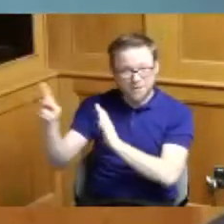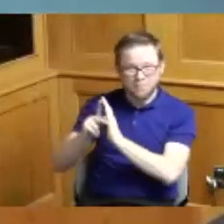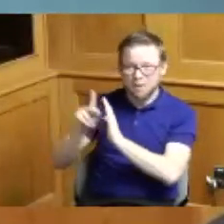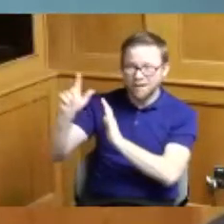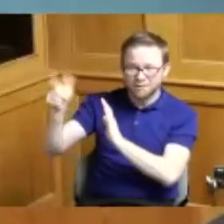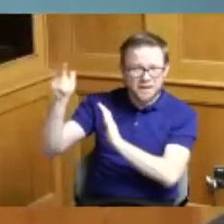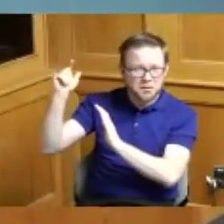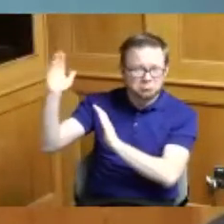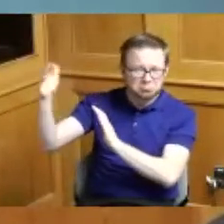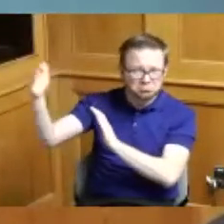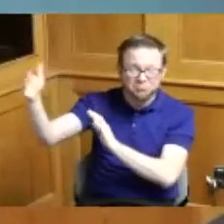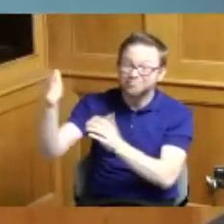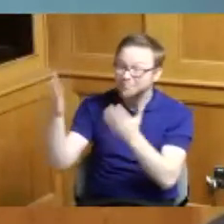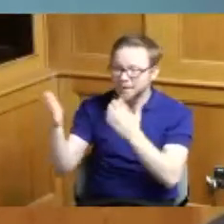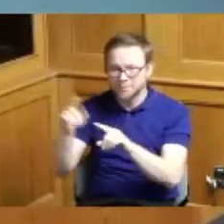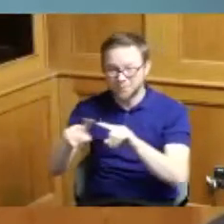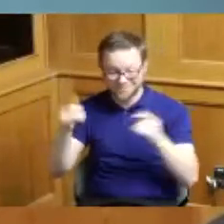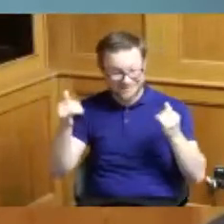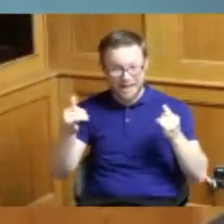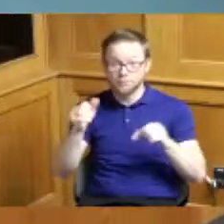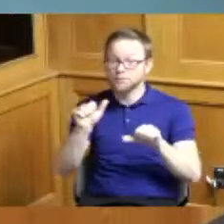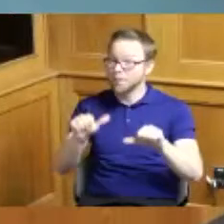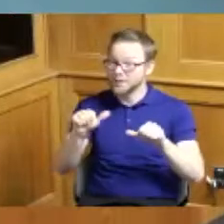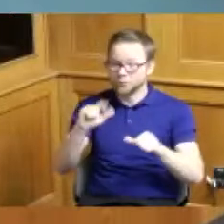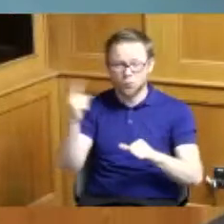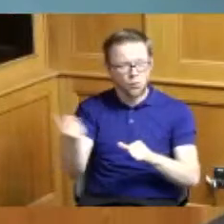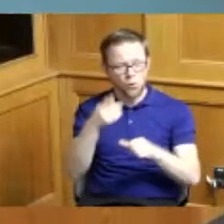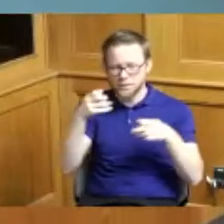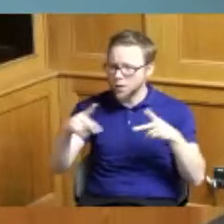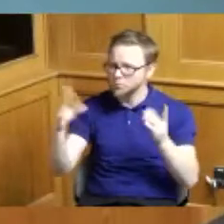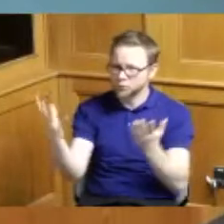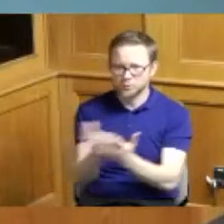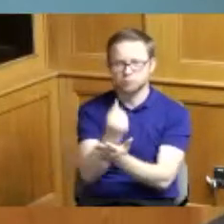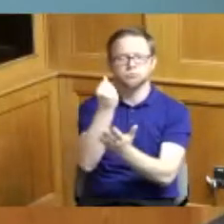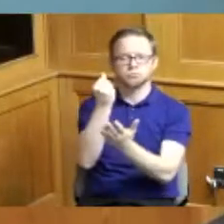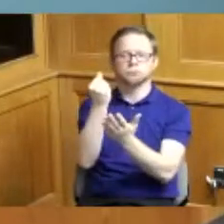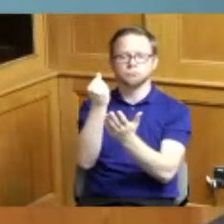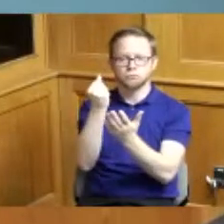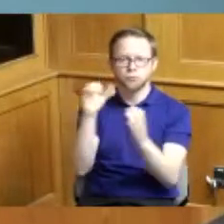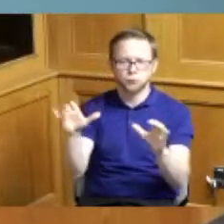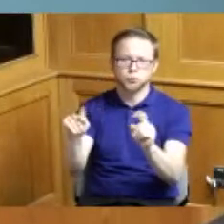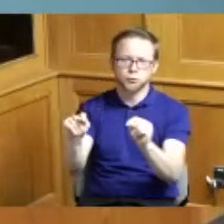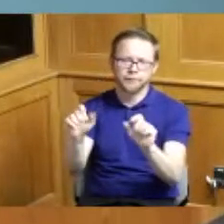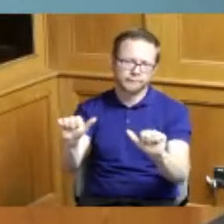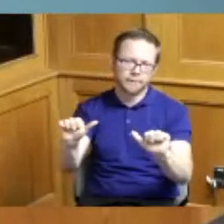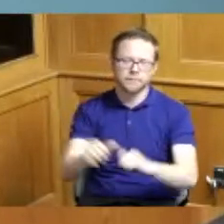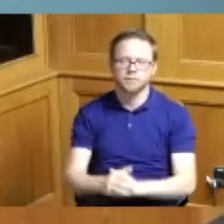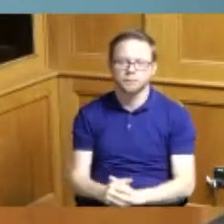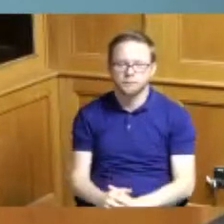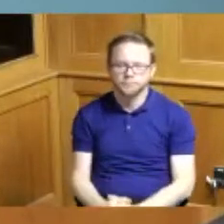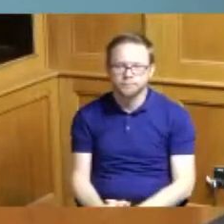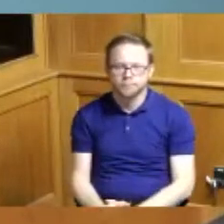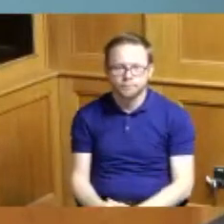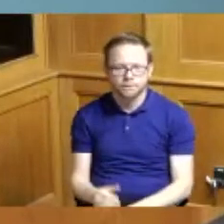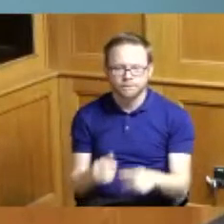this our only opportunity right now to make it happen um I do not want to be on record